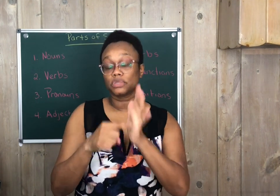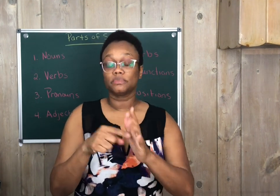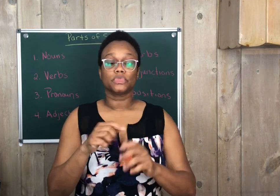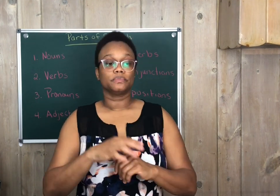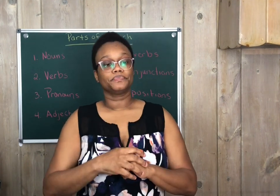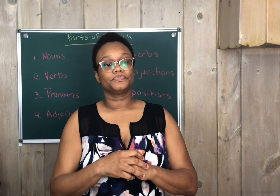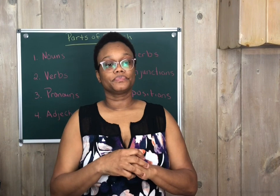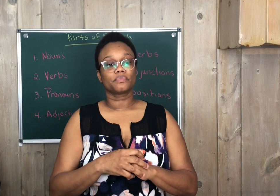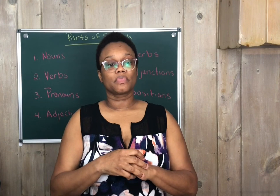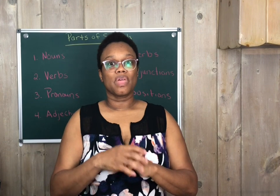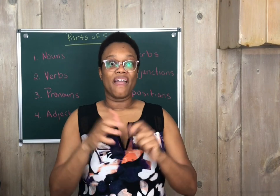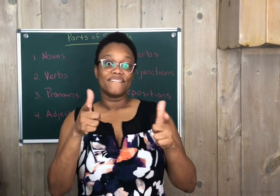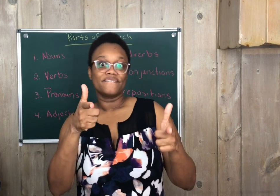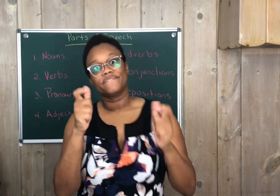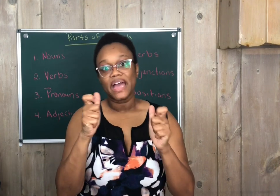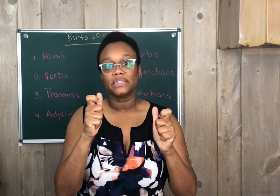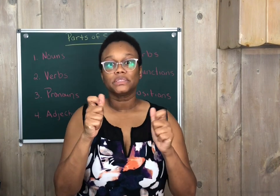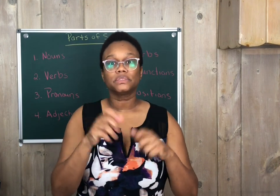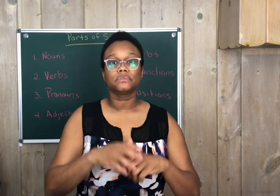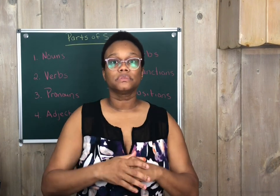For example fast